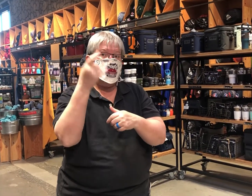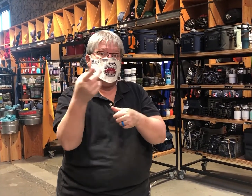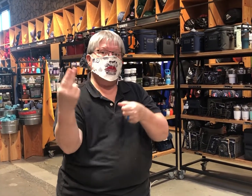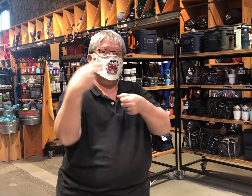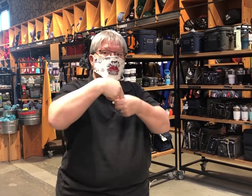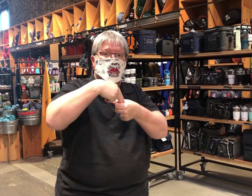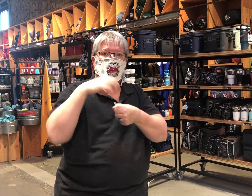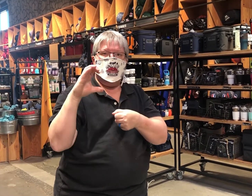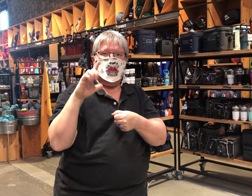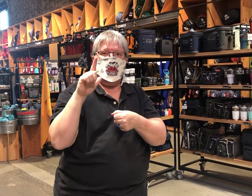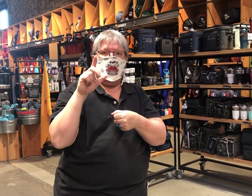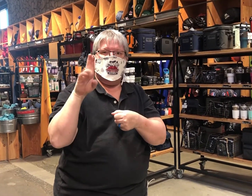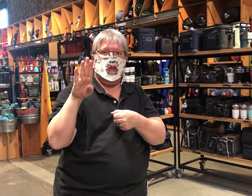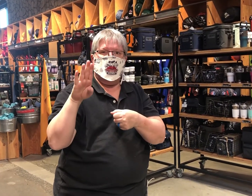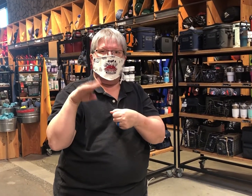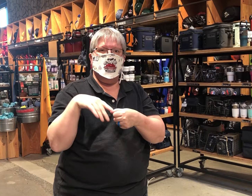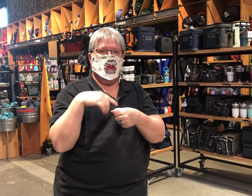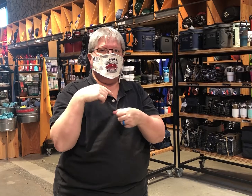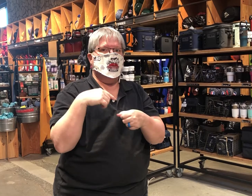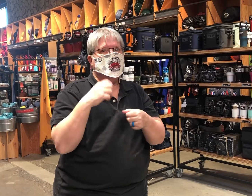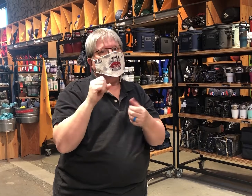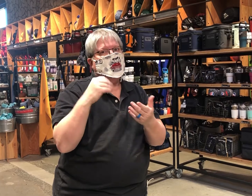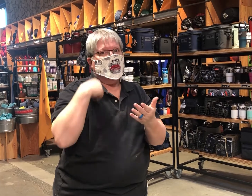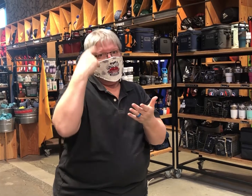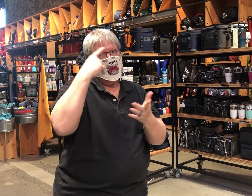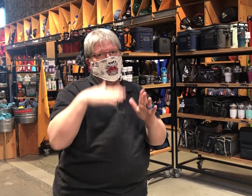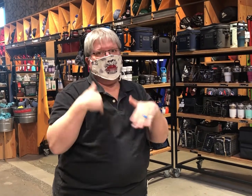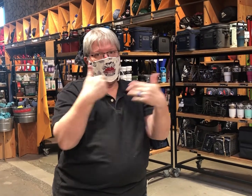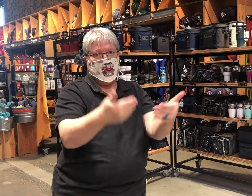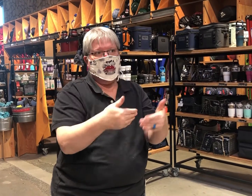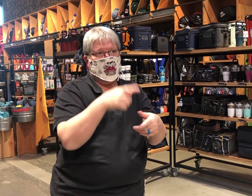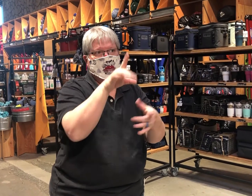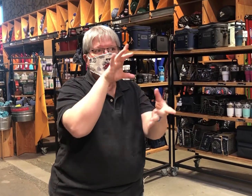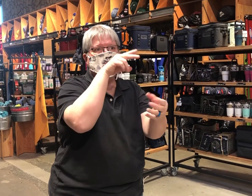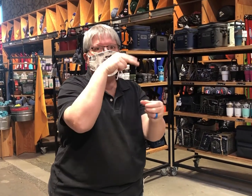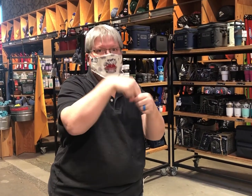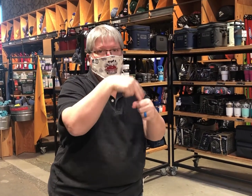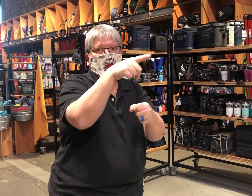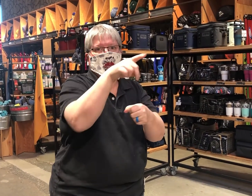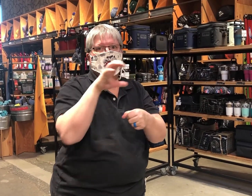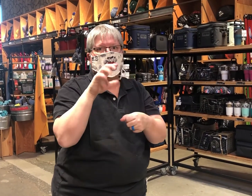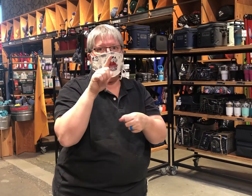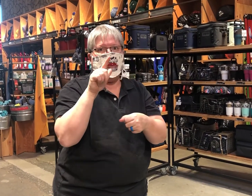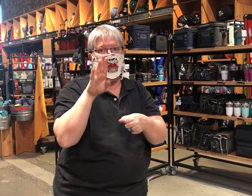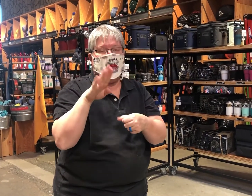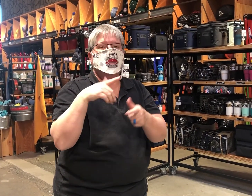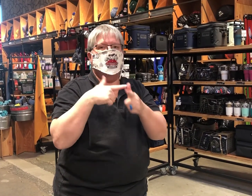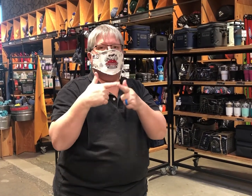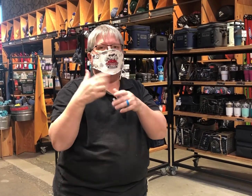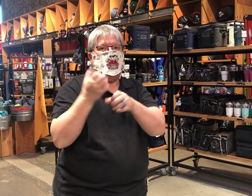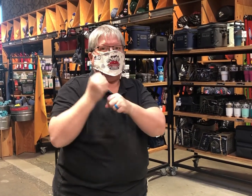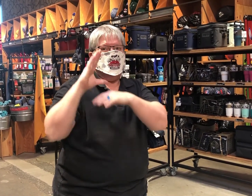if you join their club. And so I think we're going to go ahead and join the club, and then that way